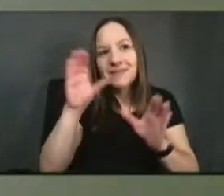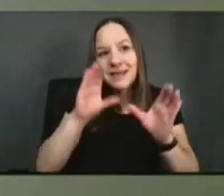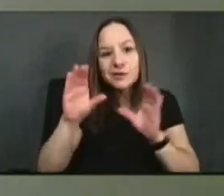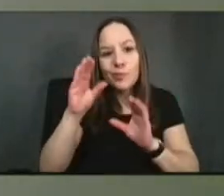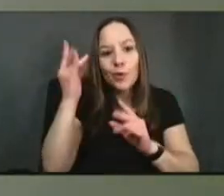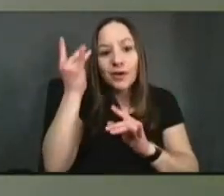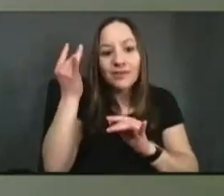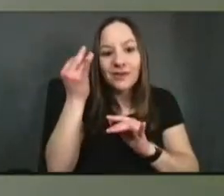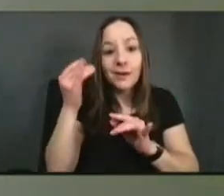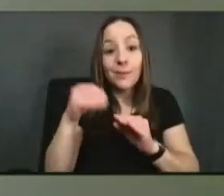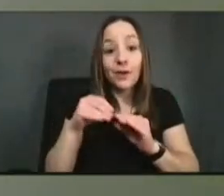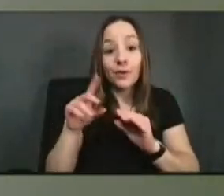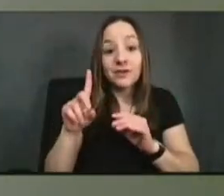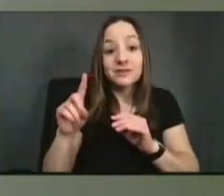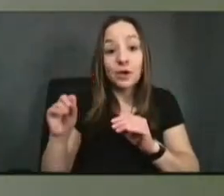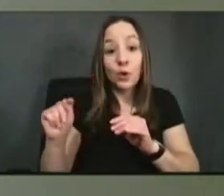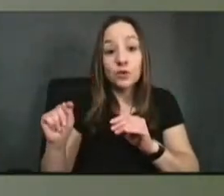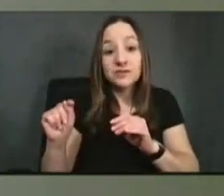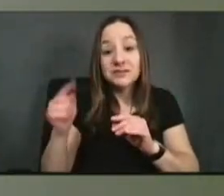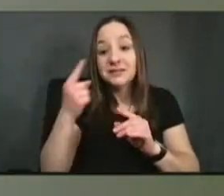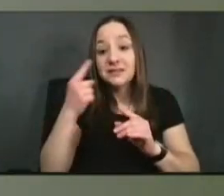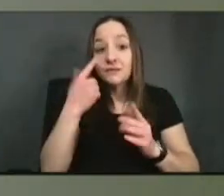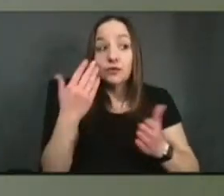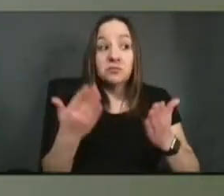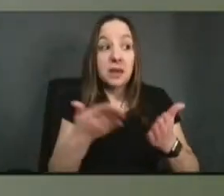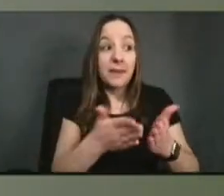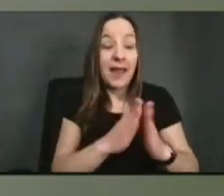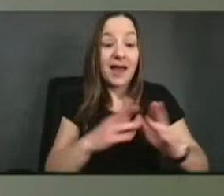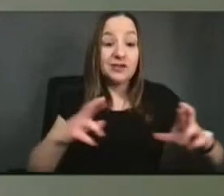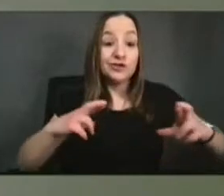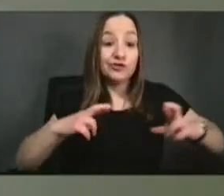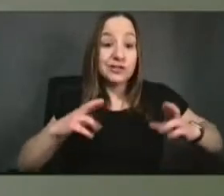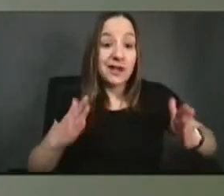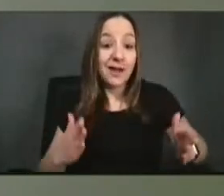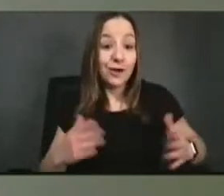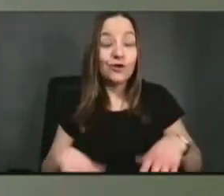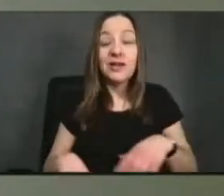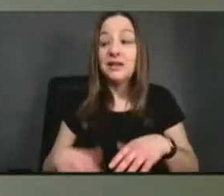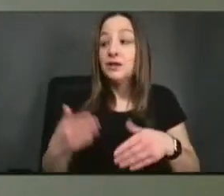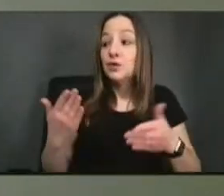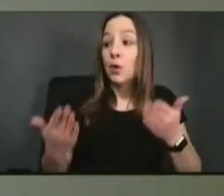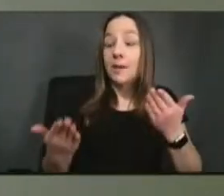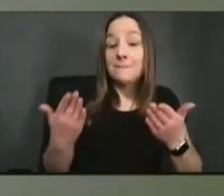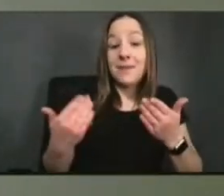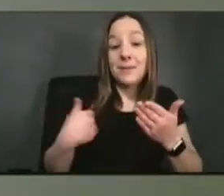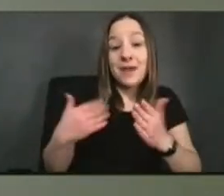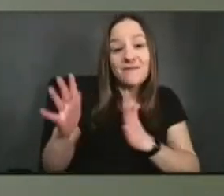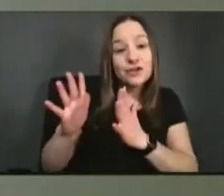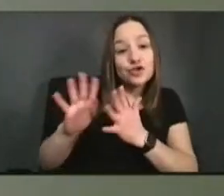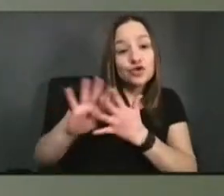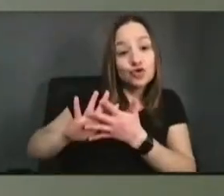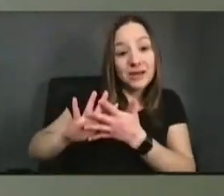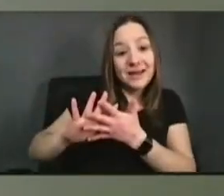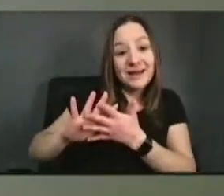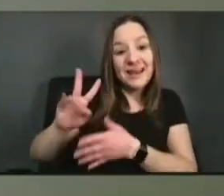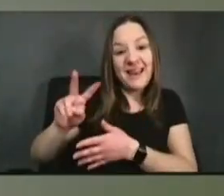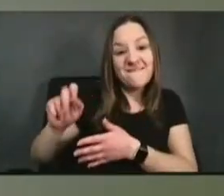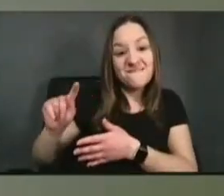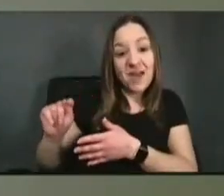they have been exploring in Department of Transportation in terms of looking into retirees,